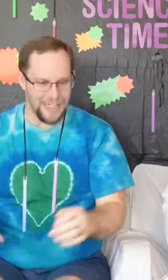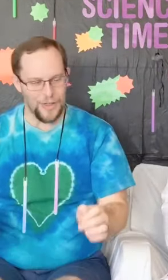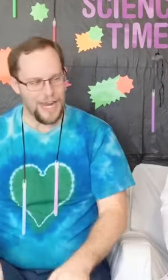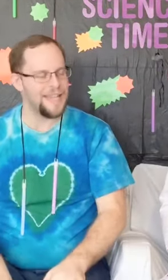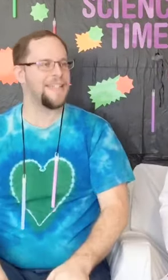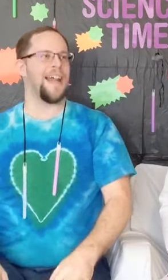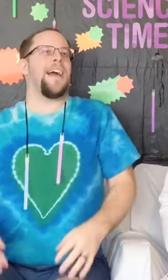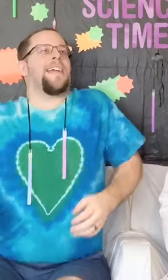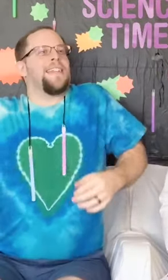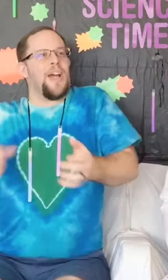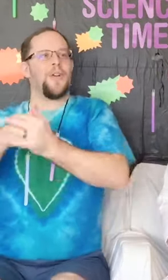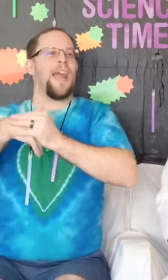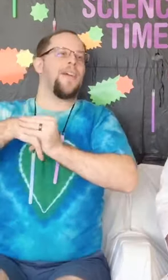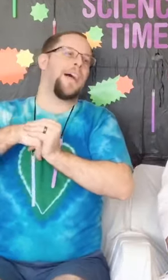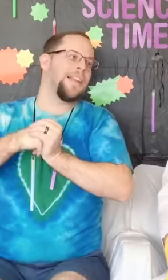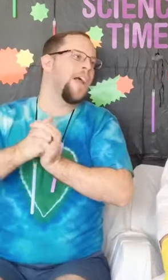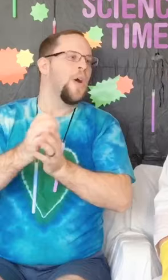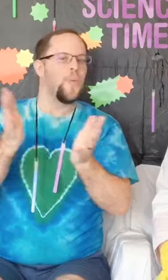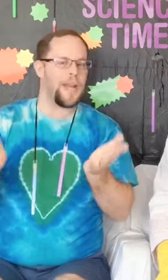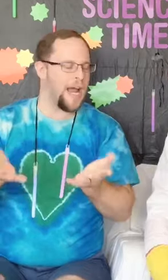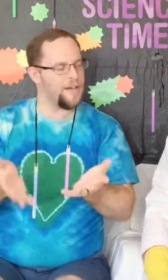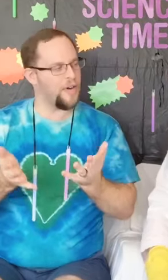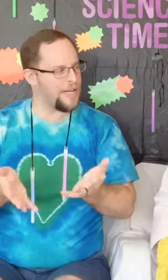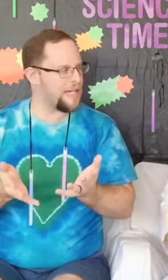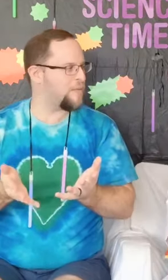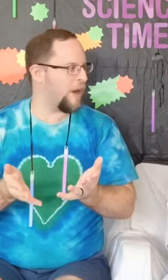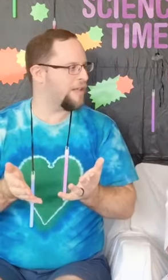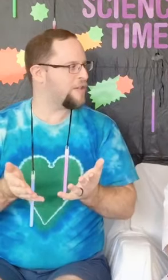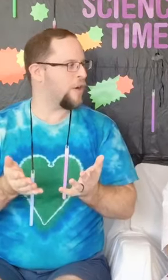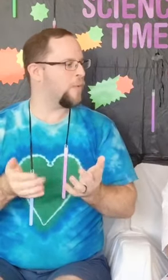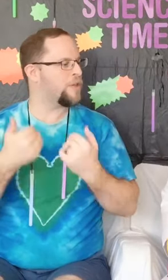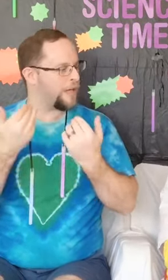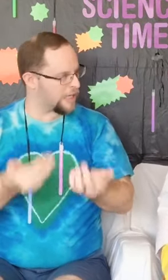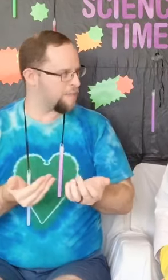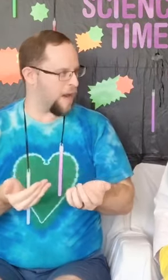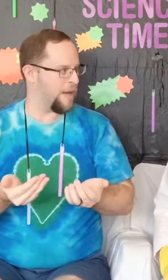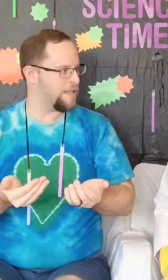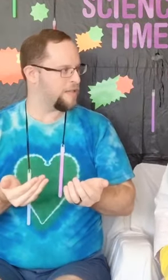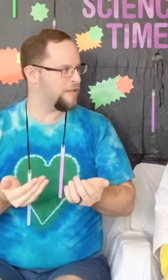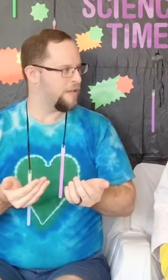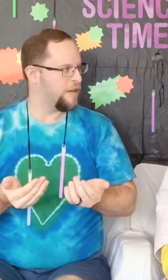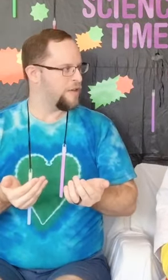Okay, signs. Okay, well, we kind of already did one. So we're doing experiments, yes?